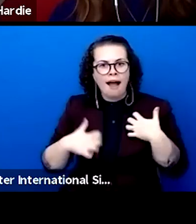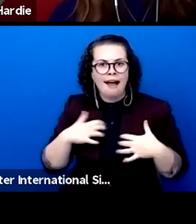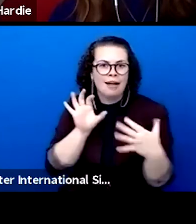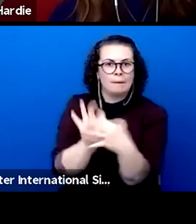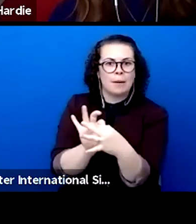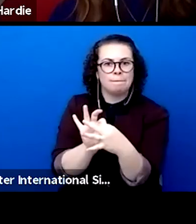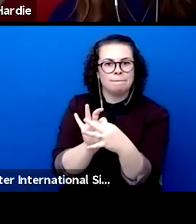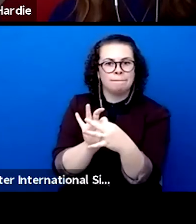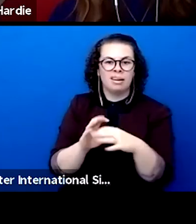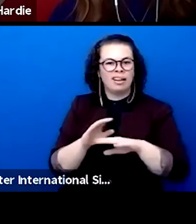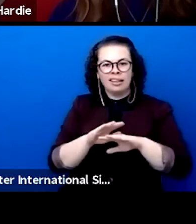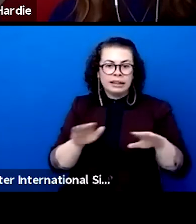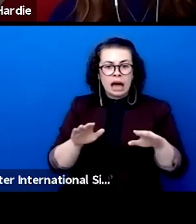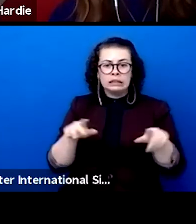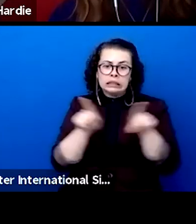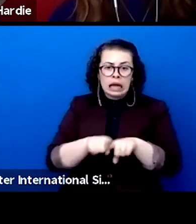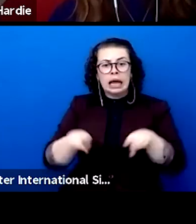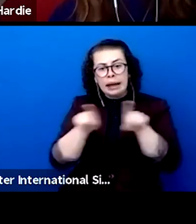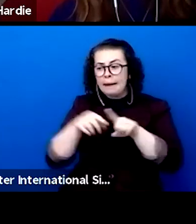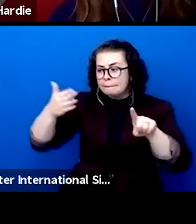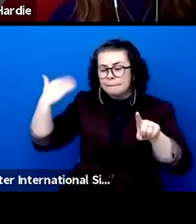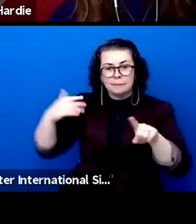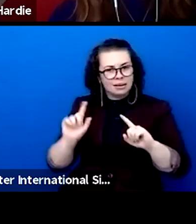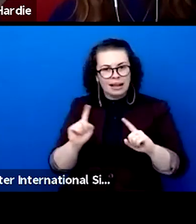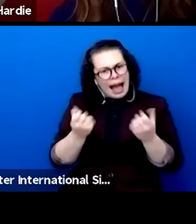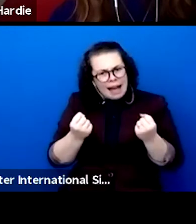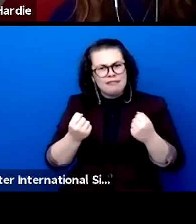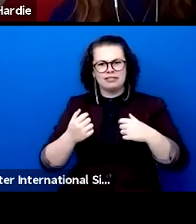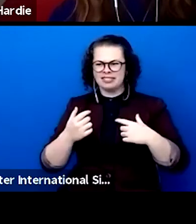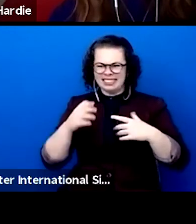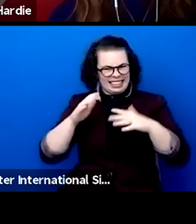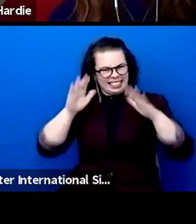it was done in 400 million years ago you know you have a lot of space for that too. Let's keep